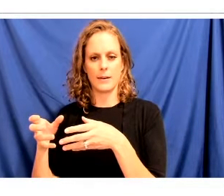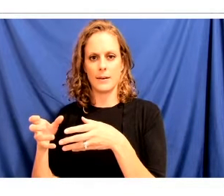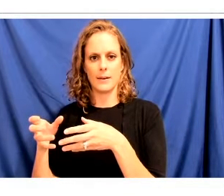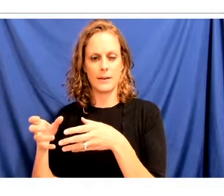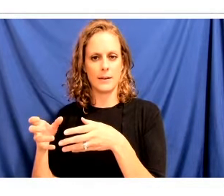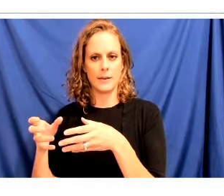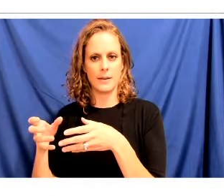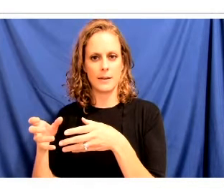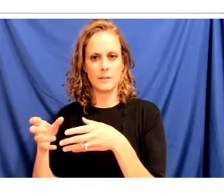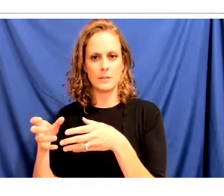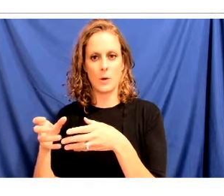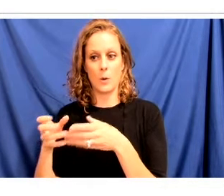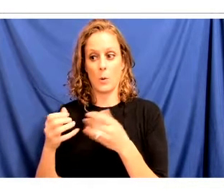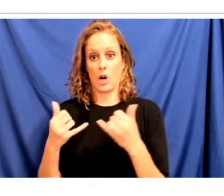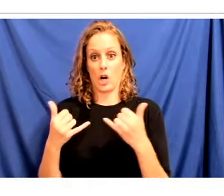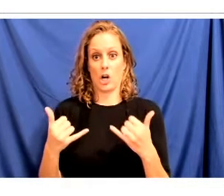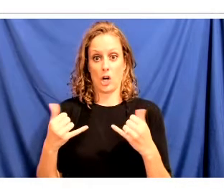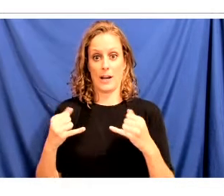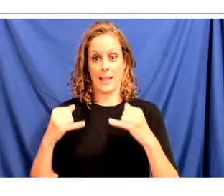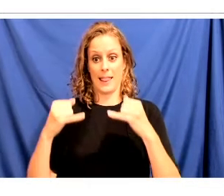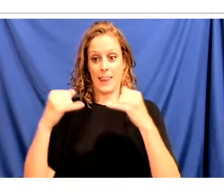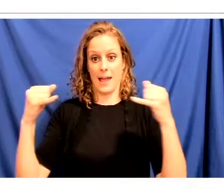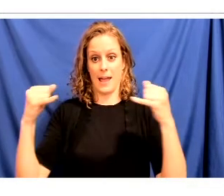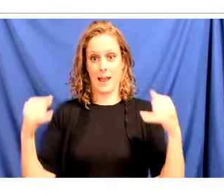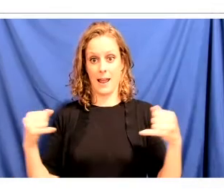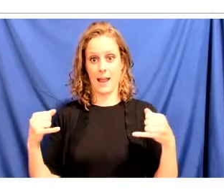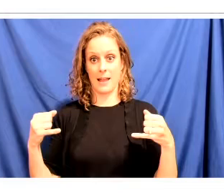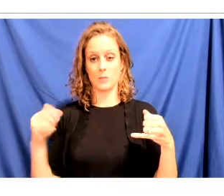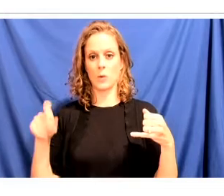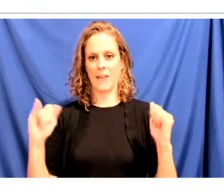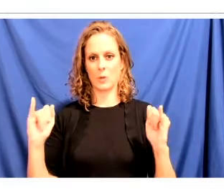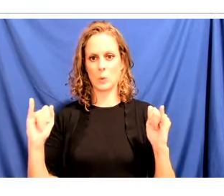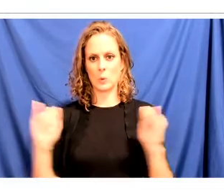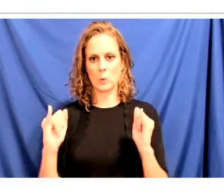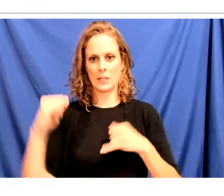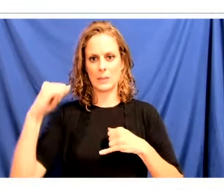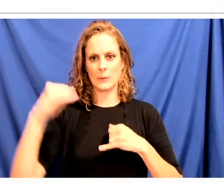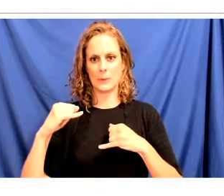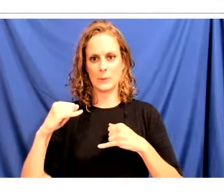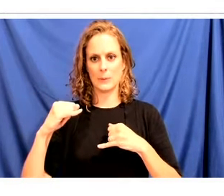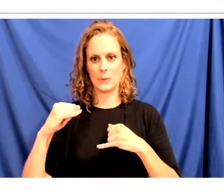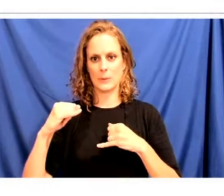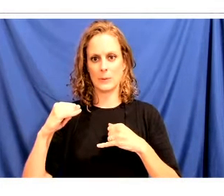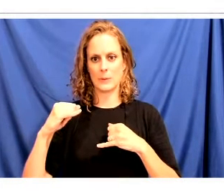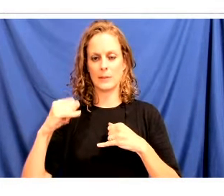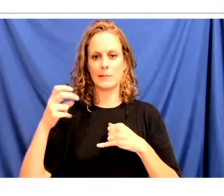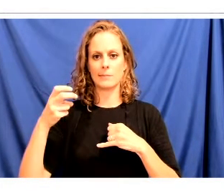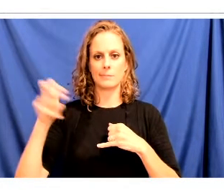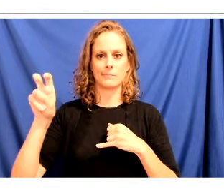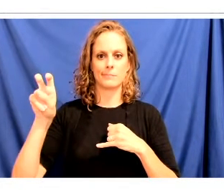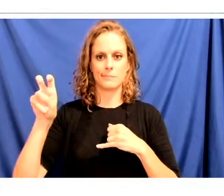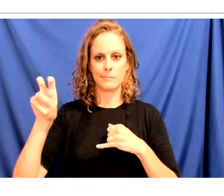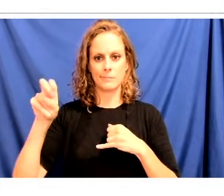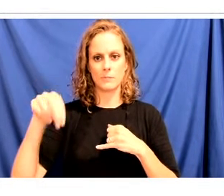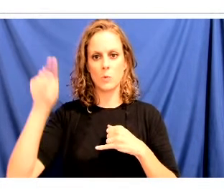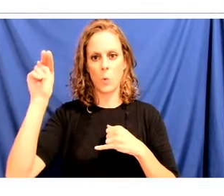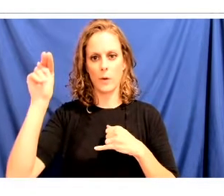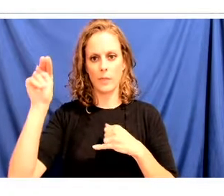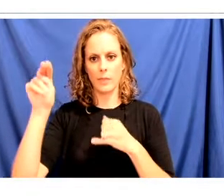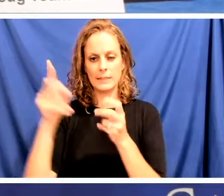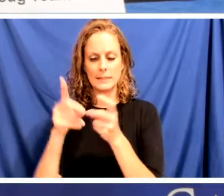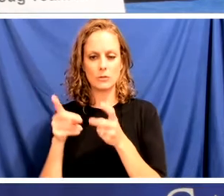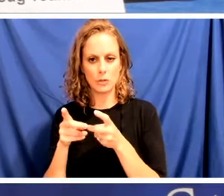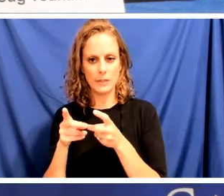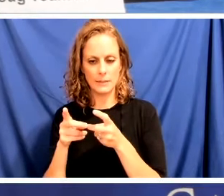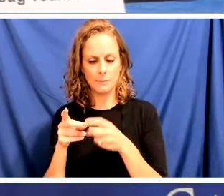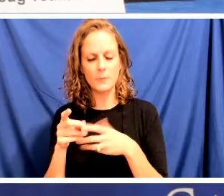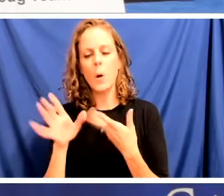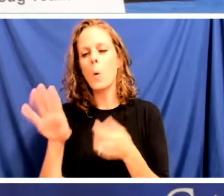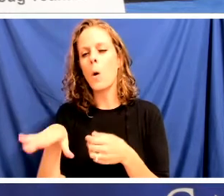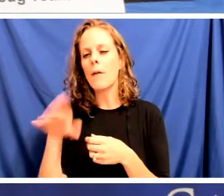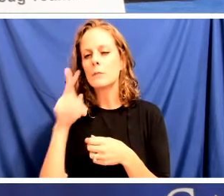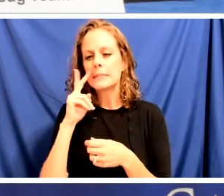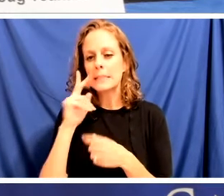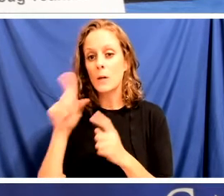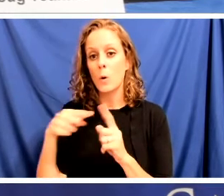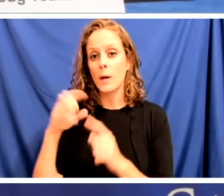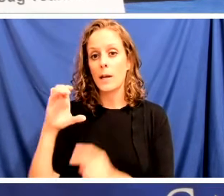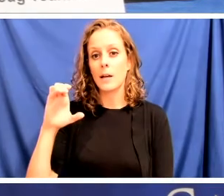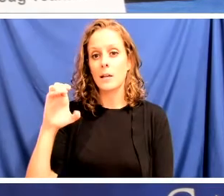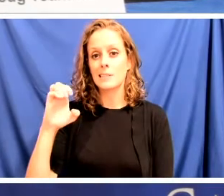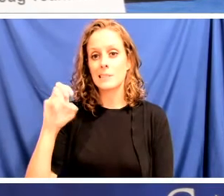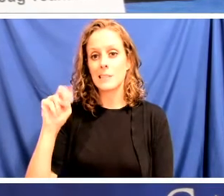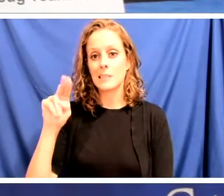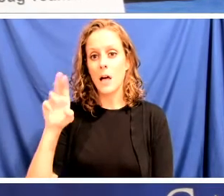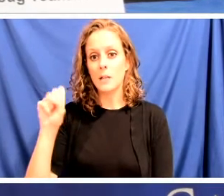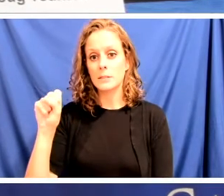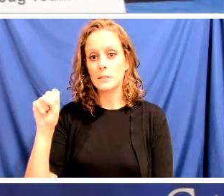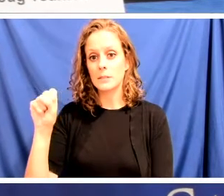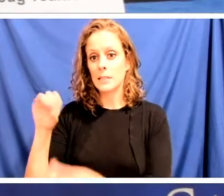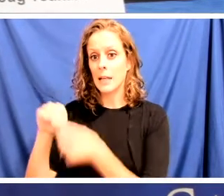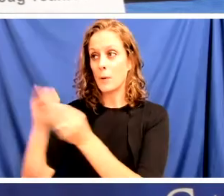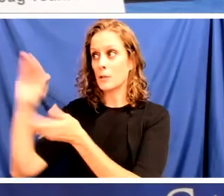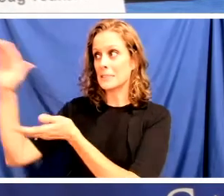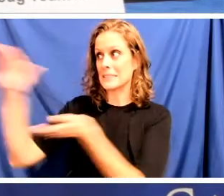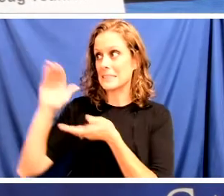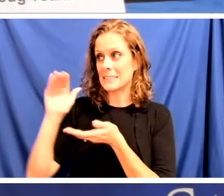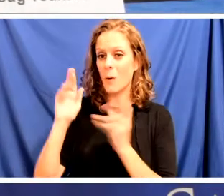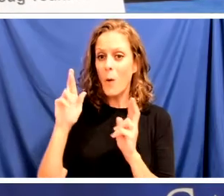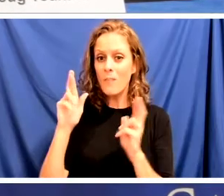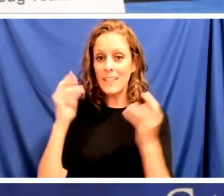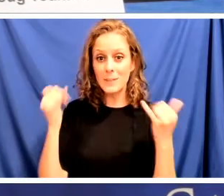based on current lines we'd have to lose some of the population there and transfer them to the districts in the north we'll just have to see once the real numbers come out hopefully today or next week, this week.